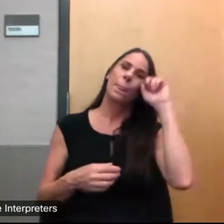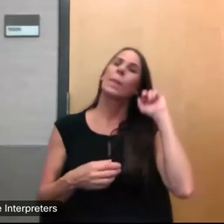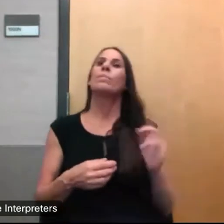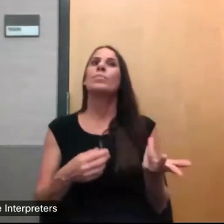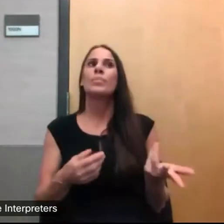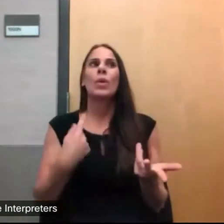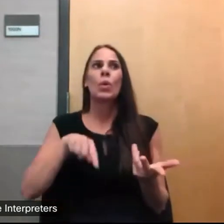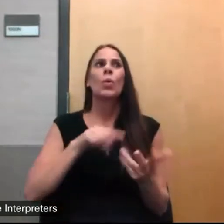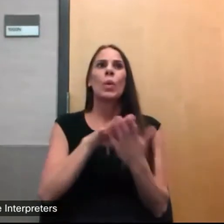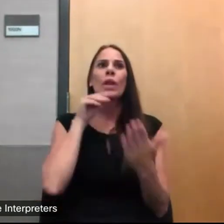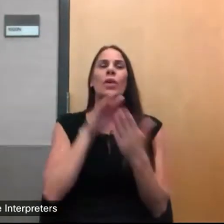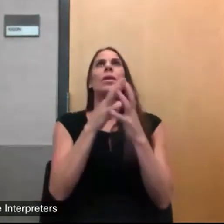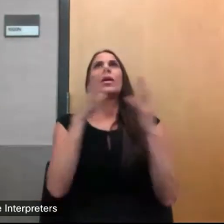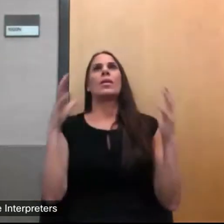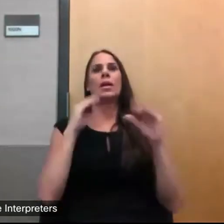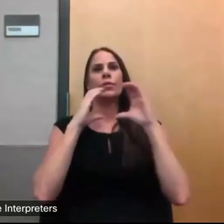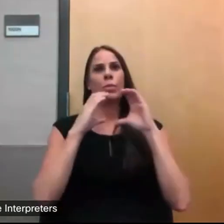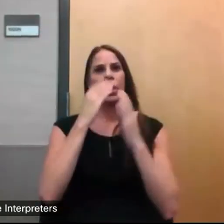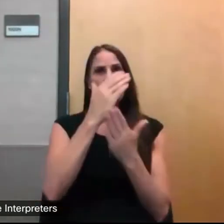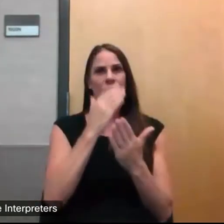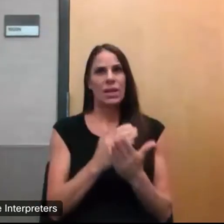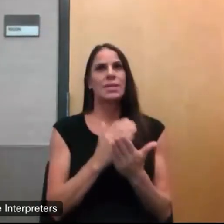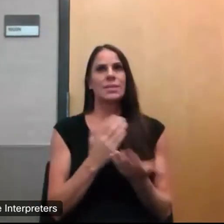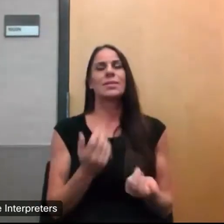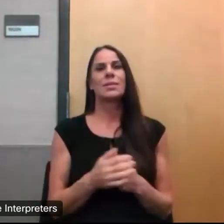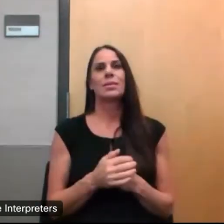lessons at this state. Um, during this. And 1 of the things that we had been doing